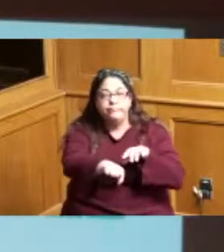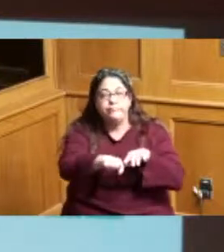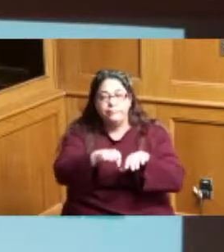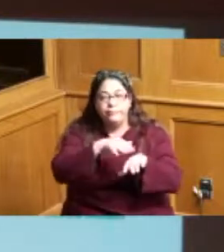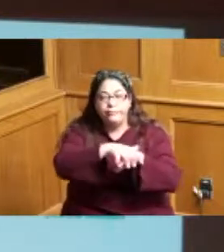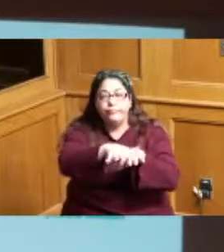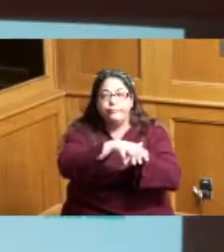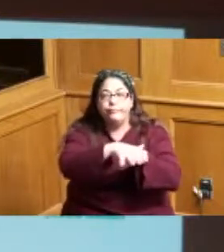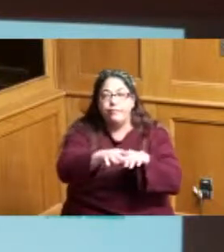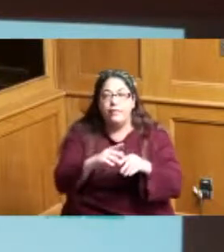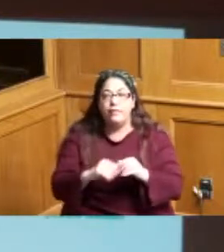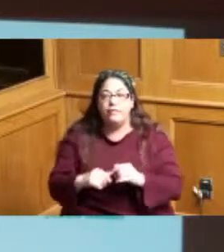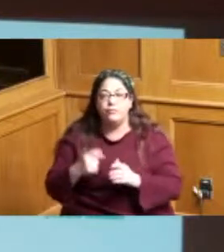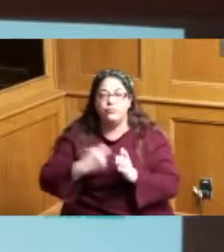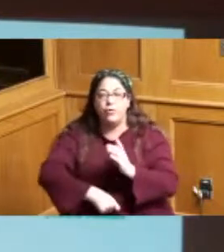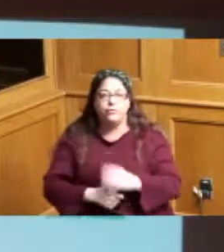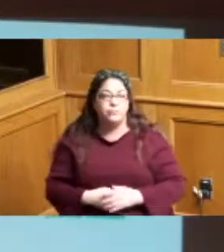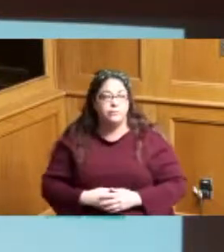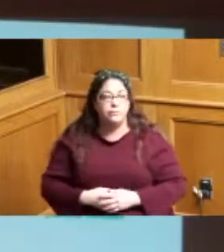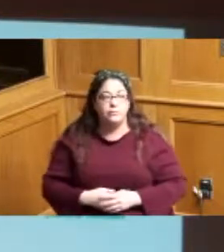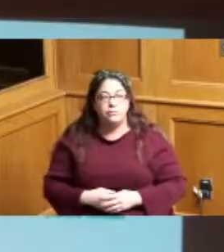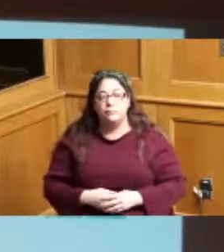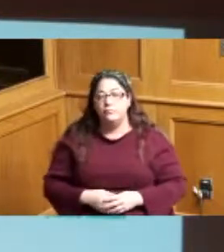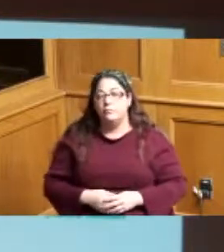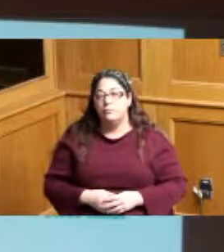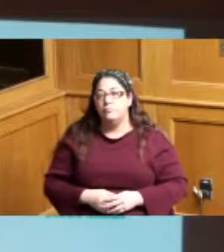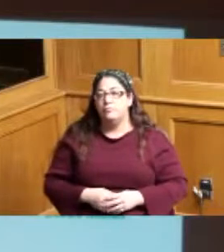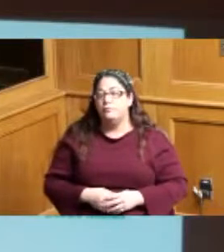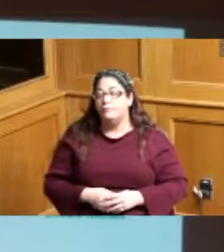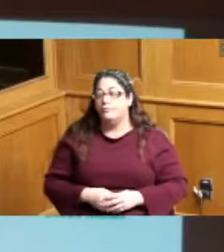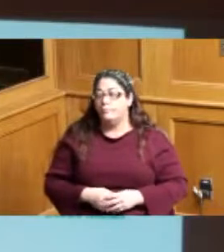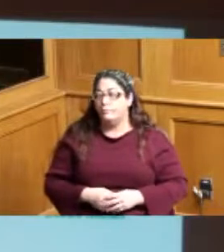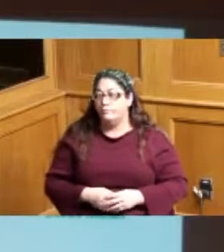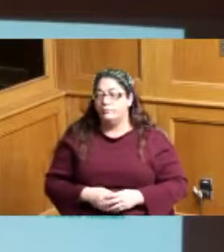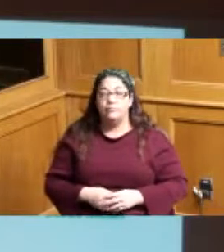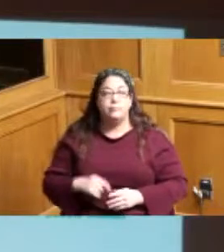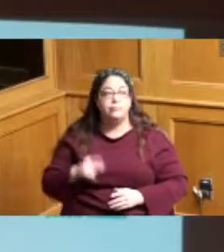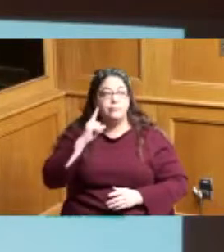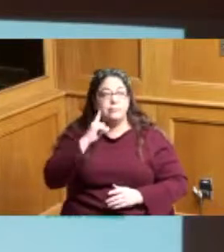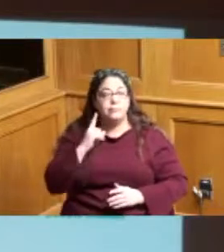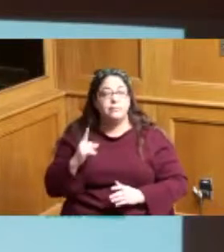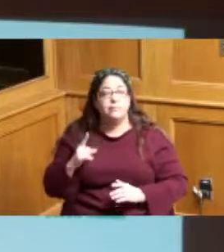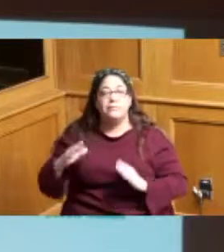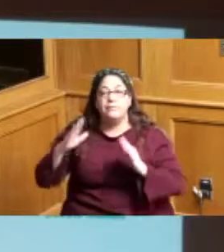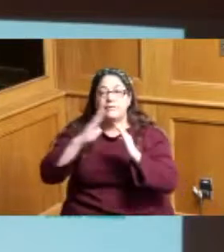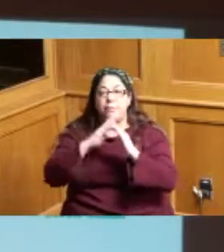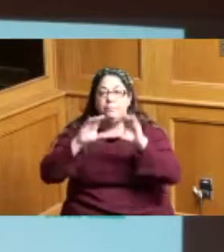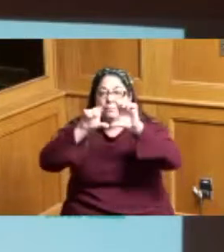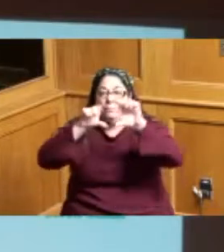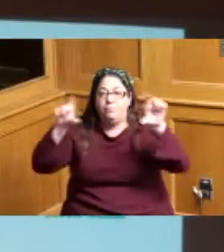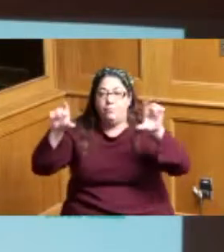this slide then shows the cost bifurcation results the top half of the graphic you can see the first